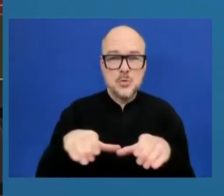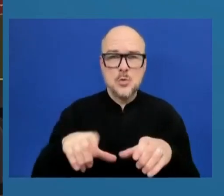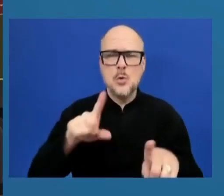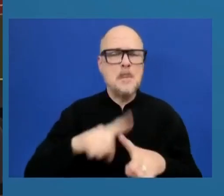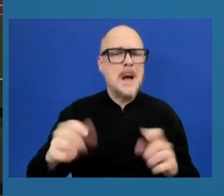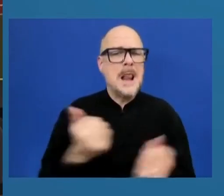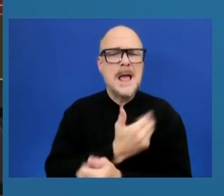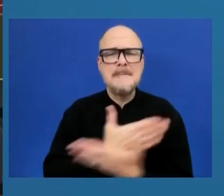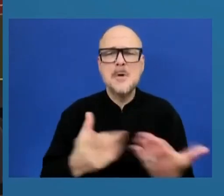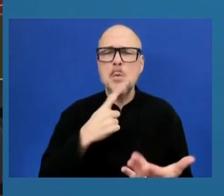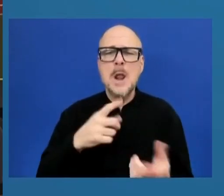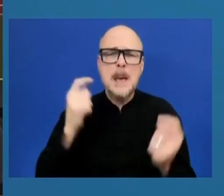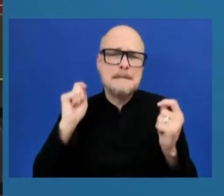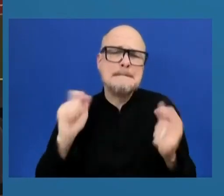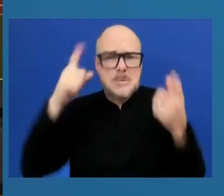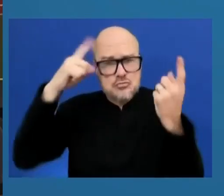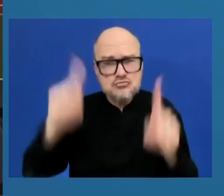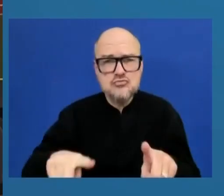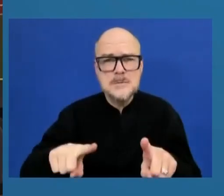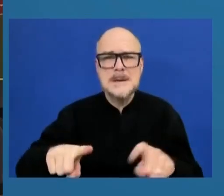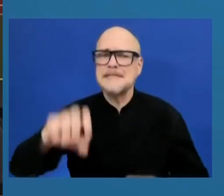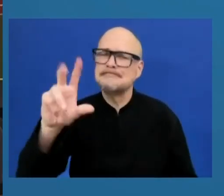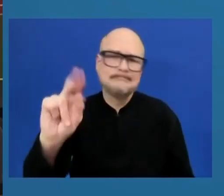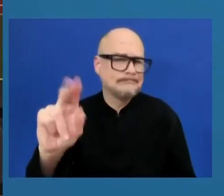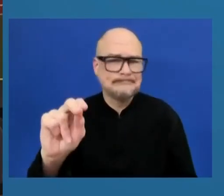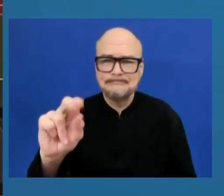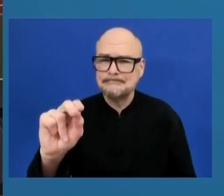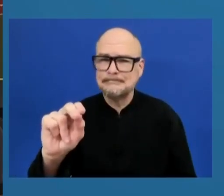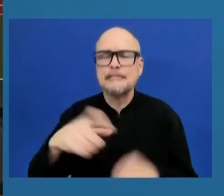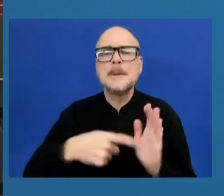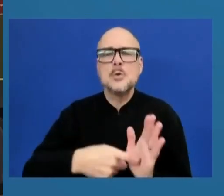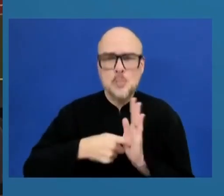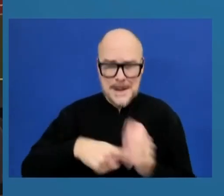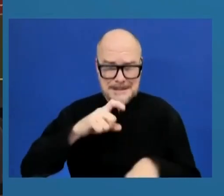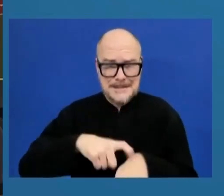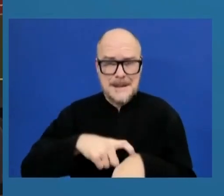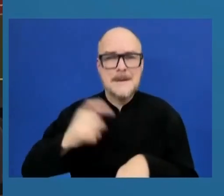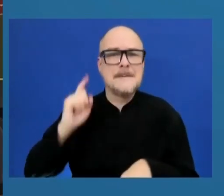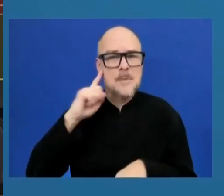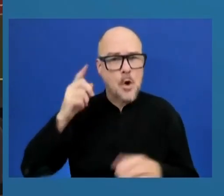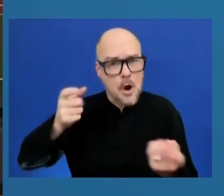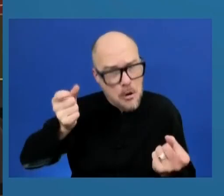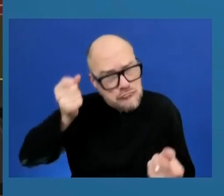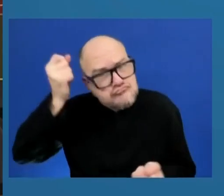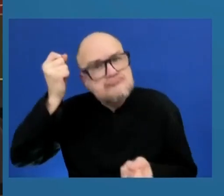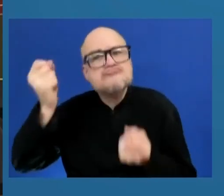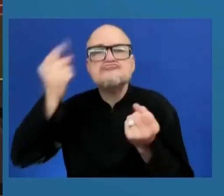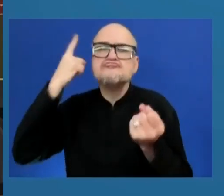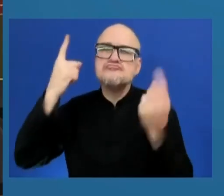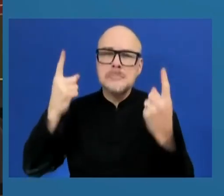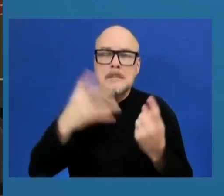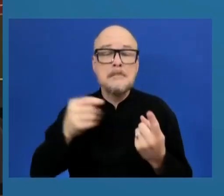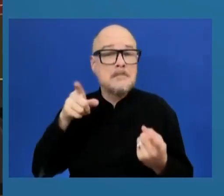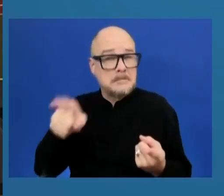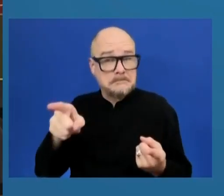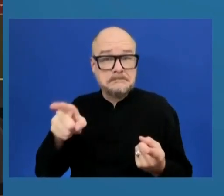No one does. It takes some time for them to understand what we're doing, and they also have the add burden of going back to their conferences and